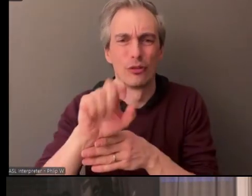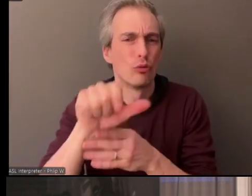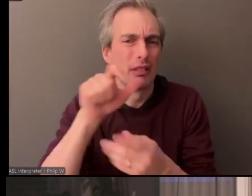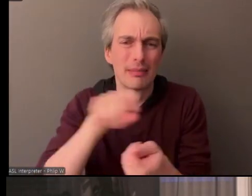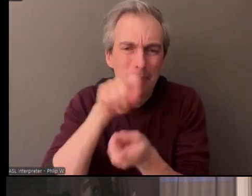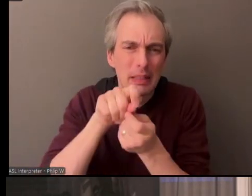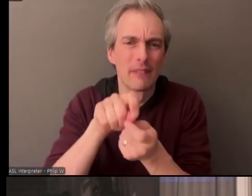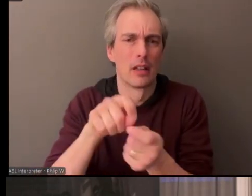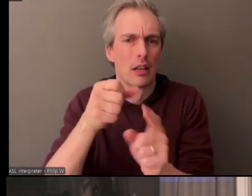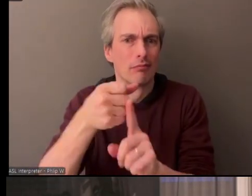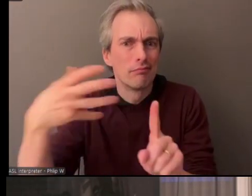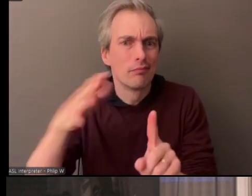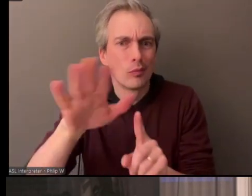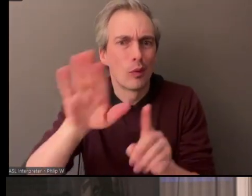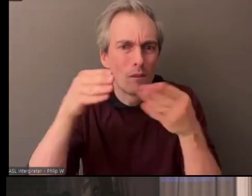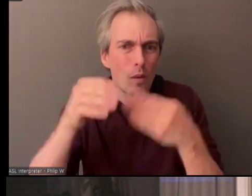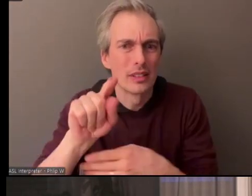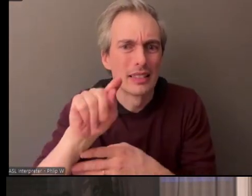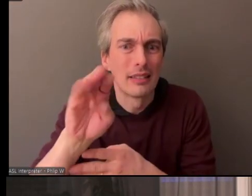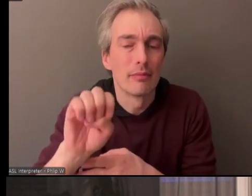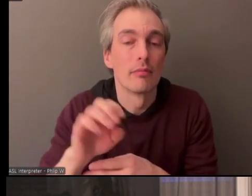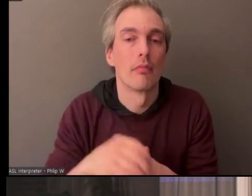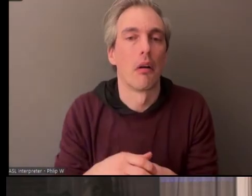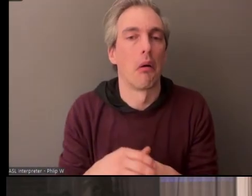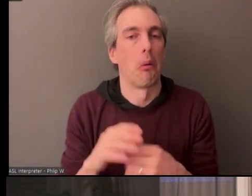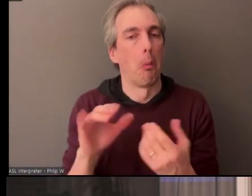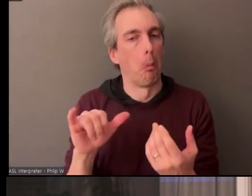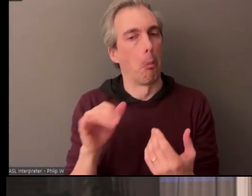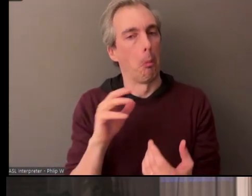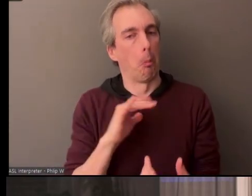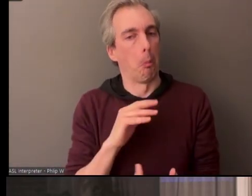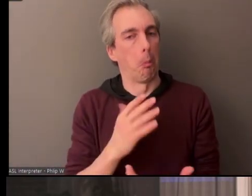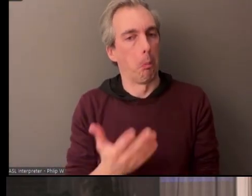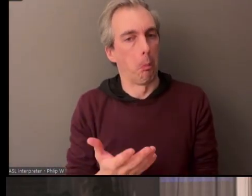Well, that's pretty neat. That's super helpful. That got people talking to each other about accessibility.